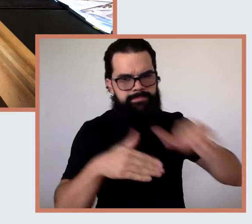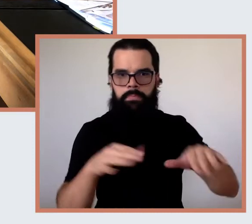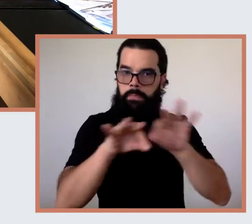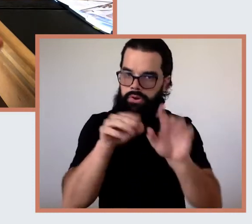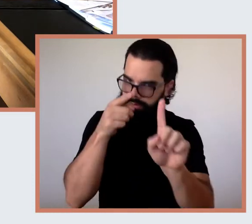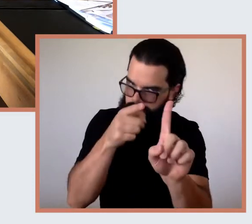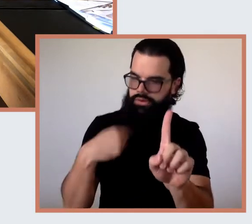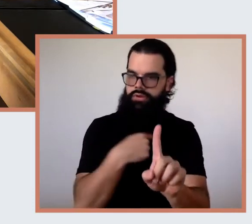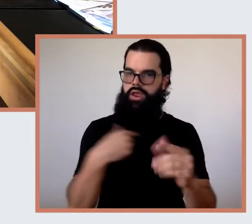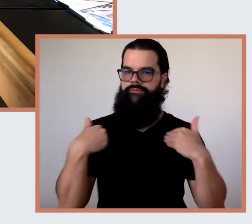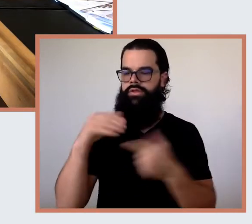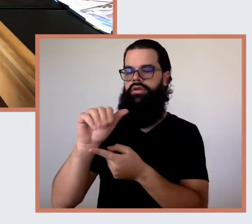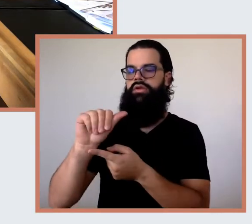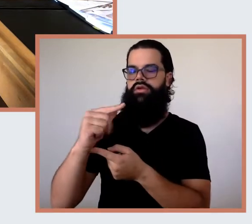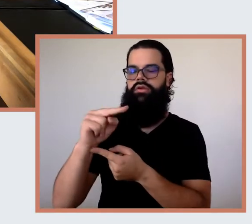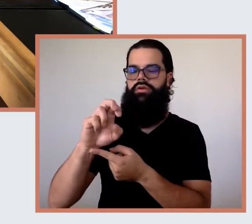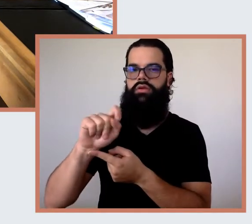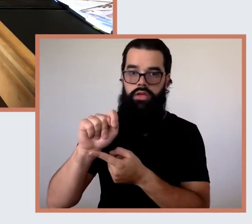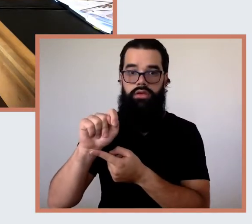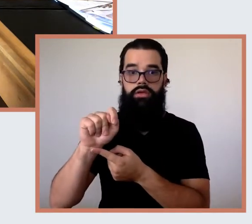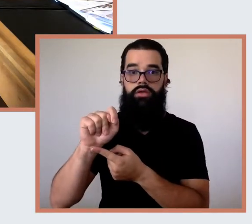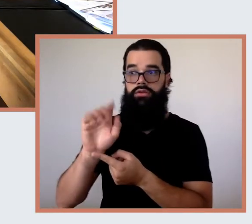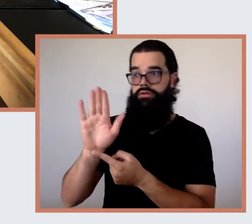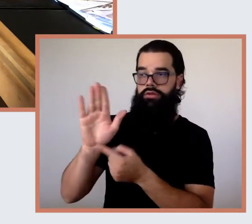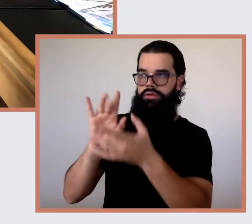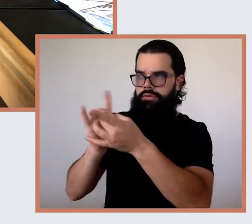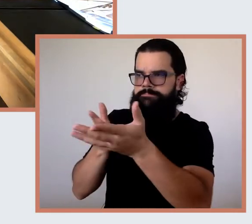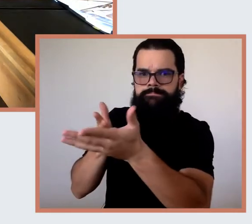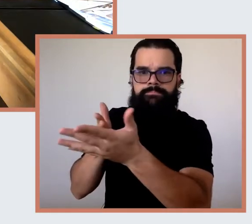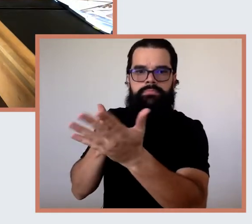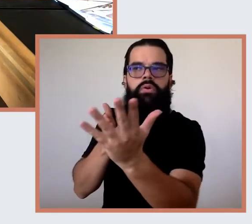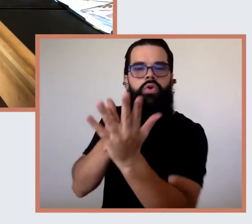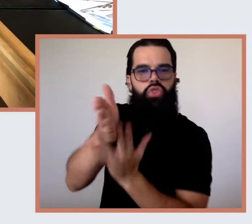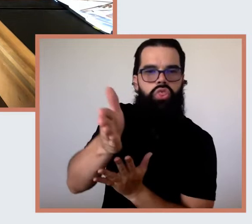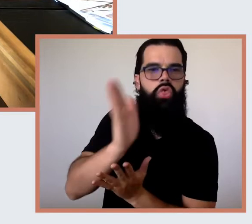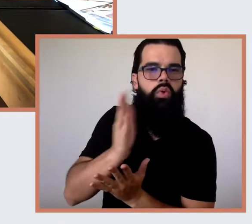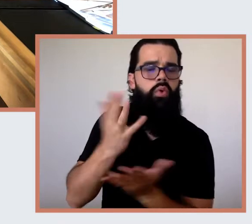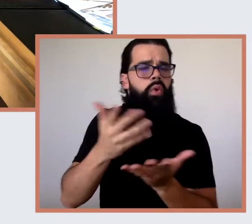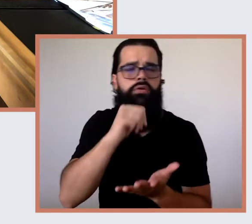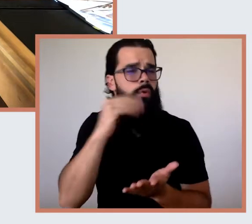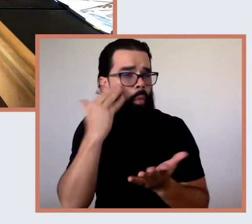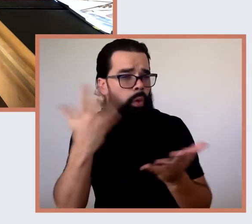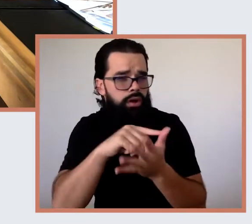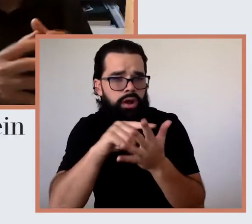We've got an agent, we specced, we had, we wrote another script on spec, which I can talk about, if you don't know what that means,